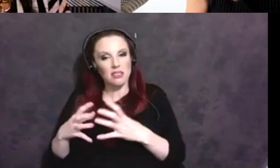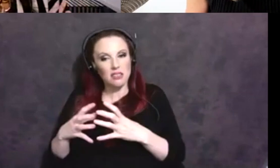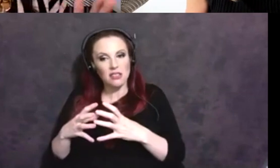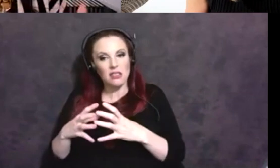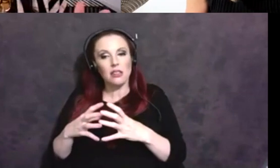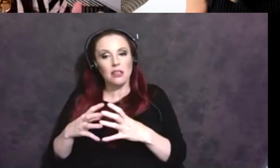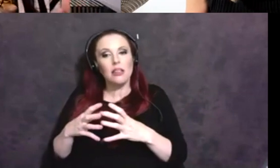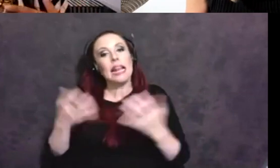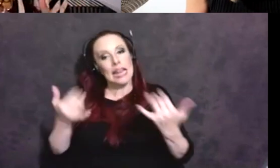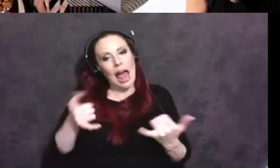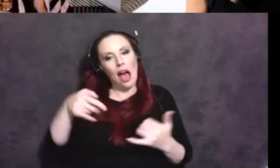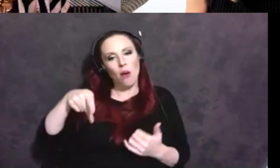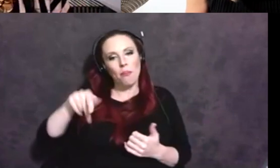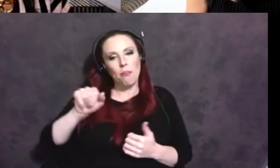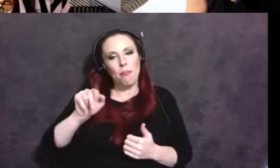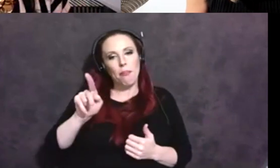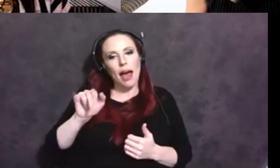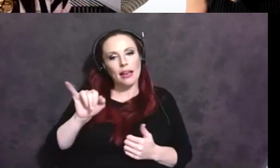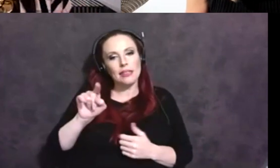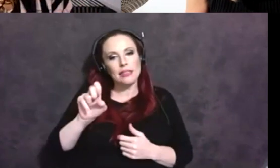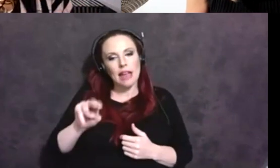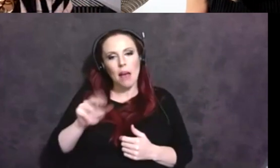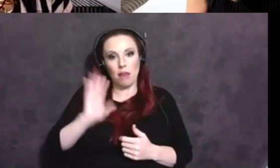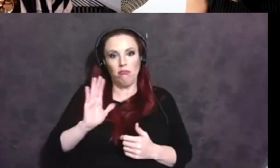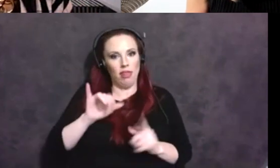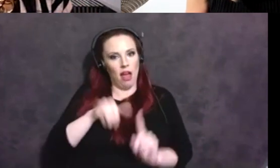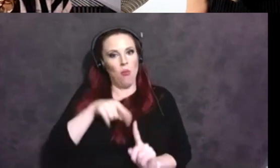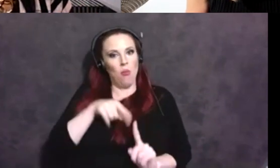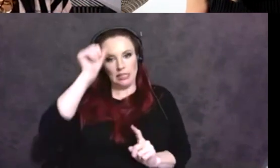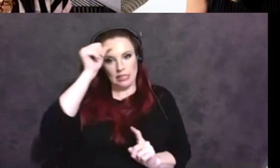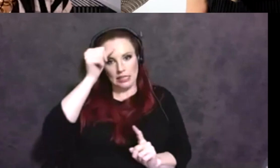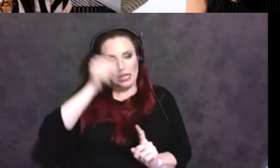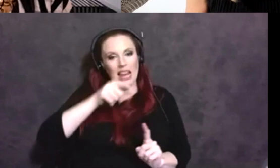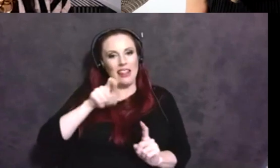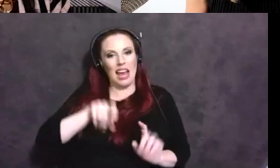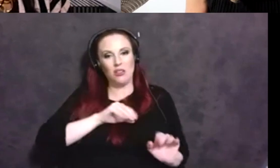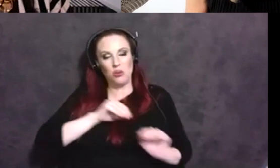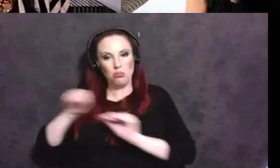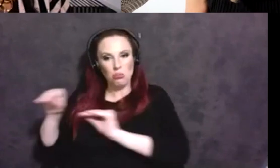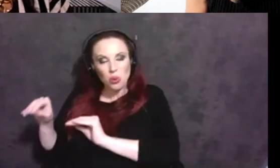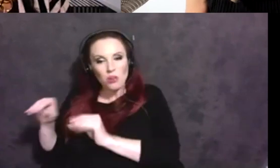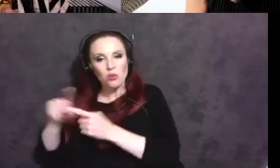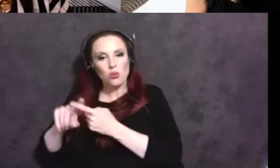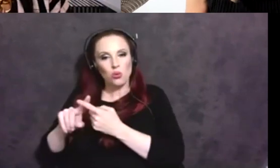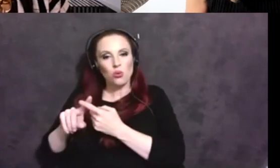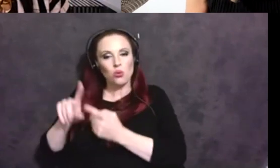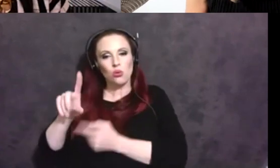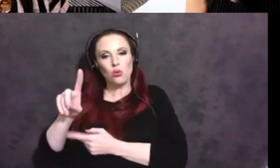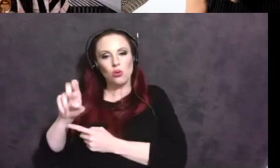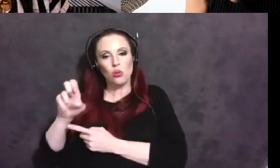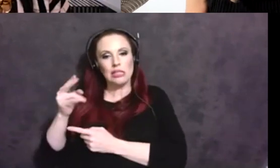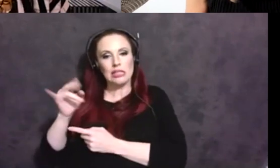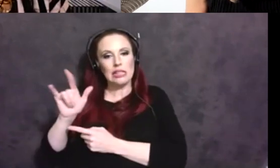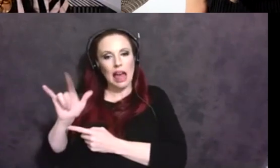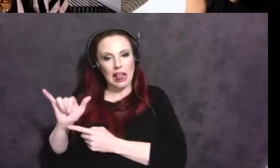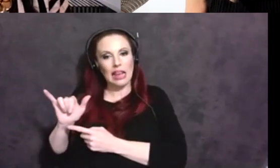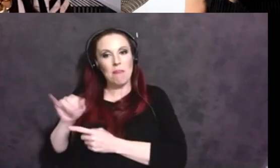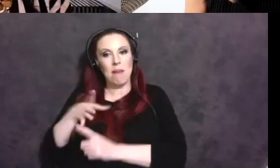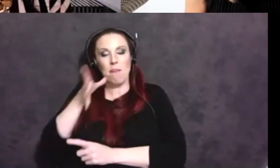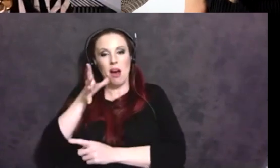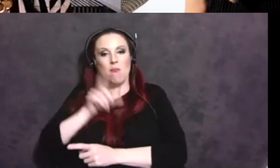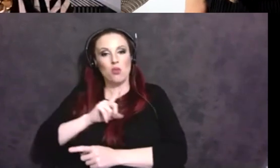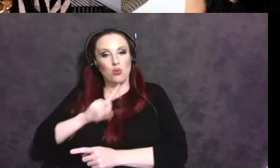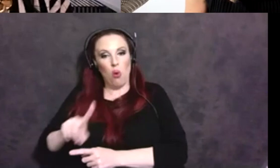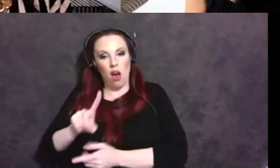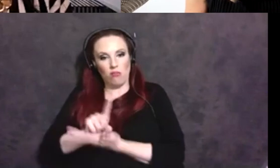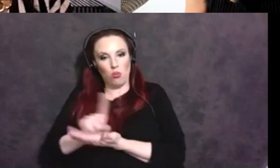their house, their property, belongings, everything, and left now Pakistan, then India to move